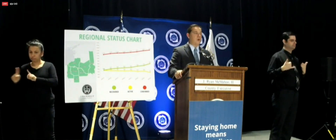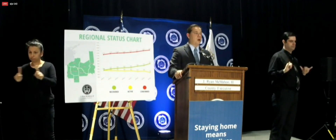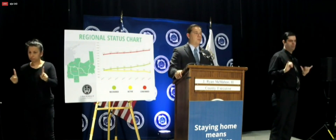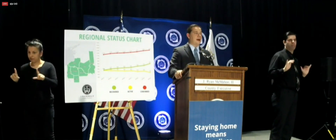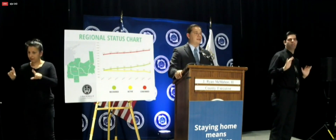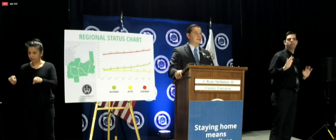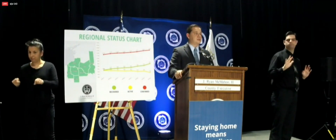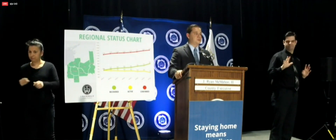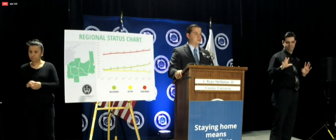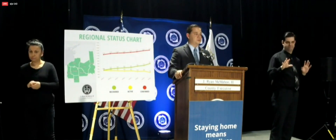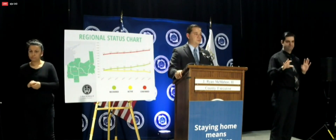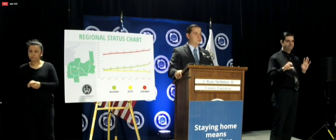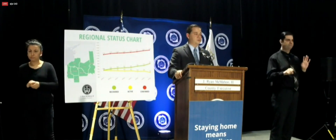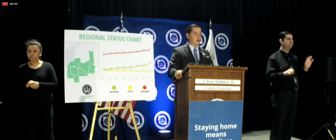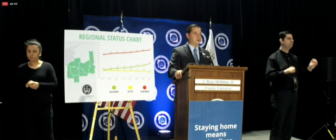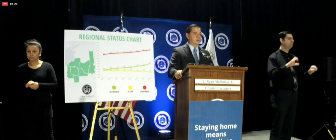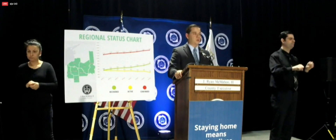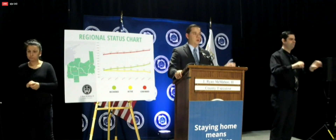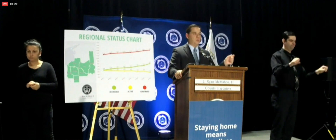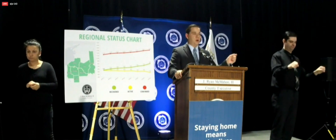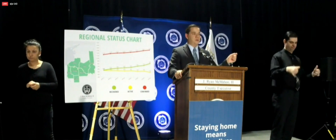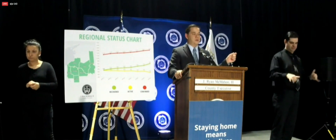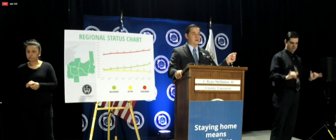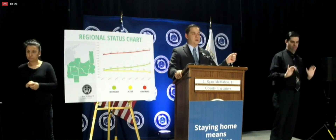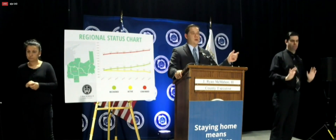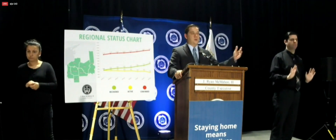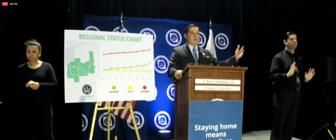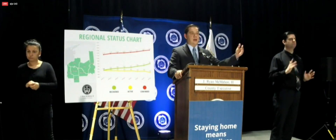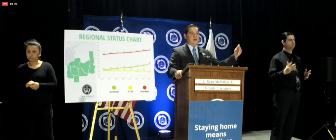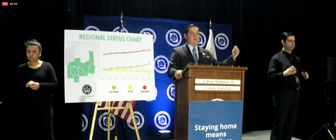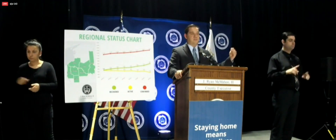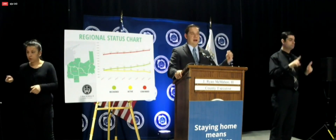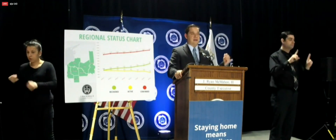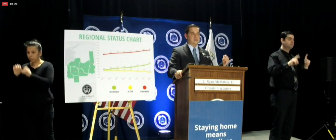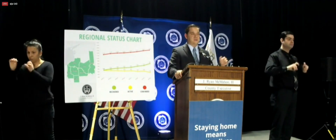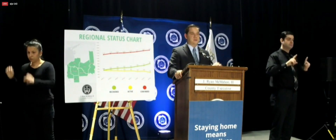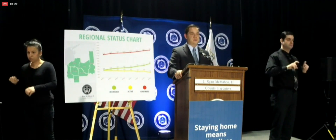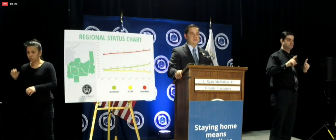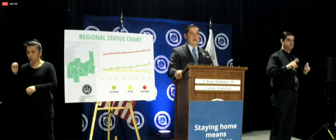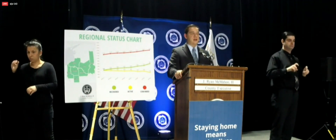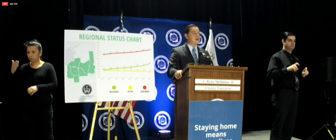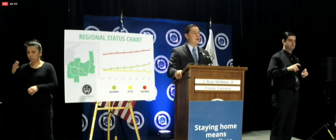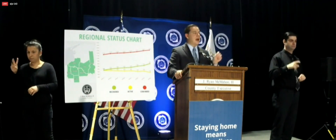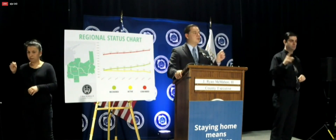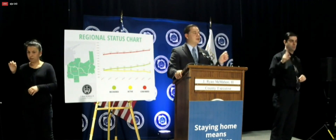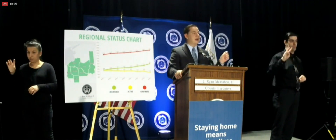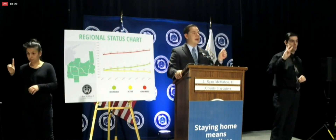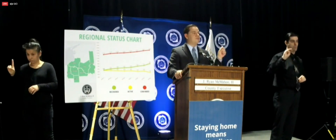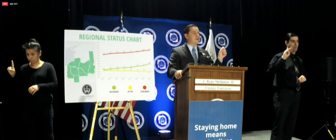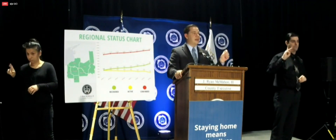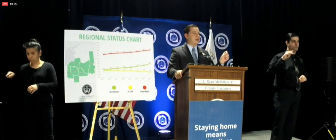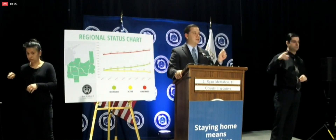COMMUNITY AND CONTINUE TO SOCIAL DISTANCE. TESTING IN THESE NUMBER, WE HAVE WAL-MART POSITIVES. WE HAVE TALKED ABOUT THE WAL-MART SITE.